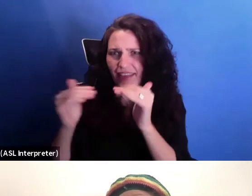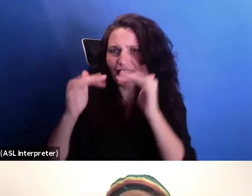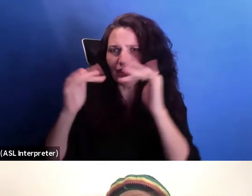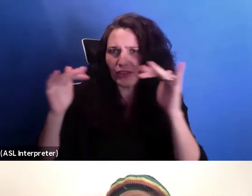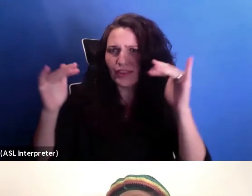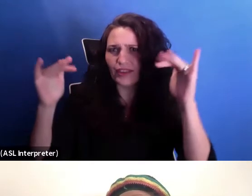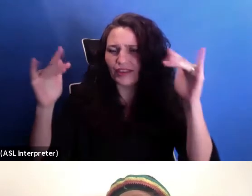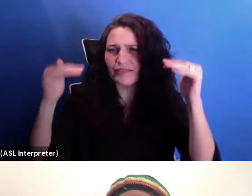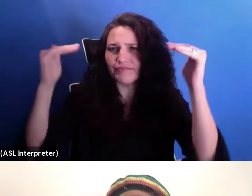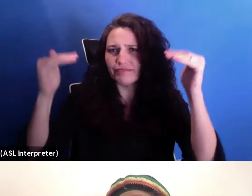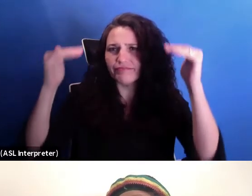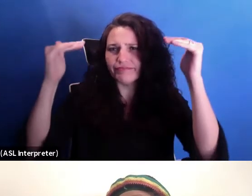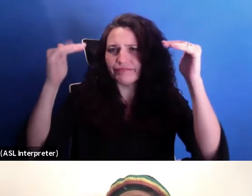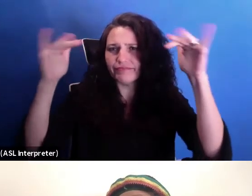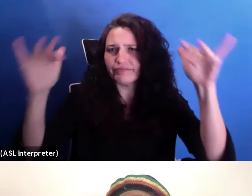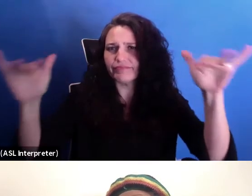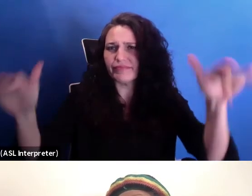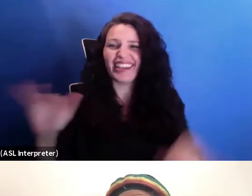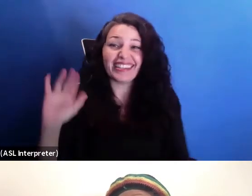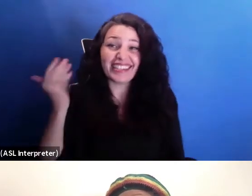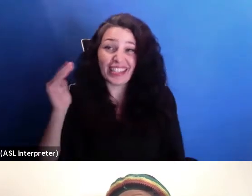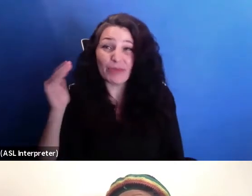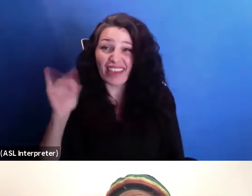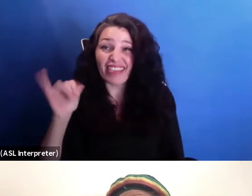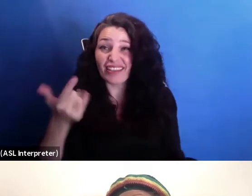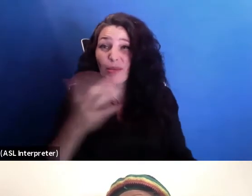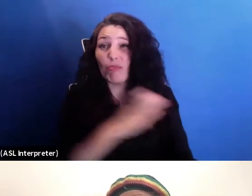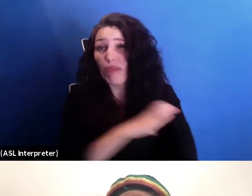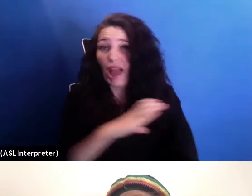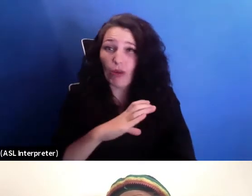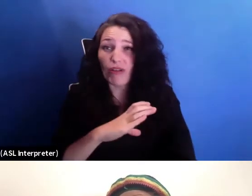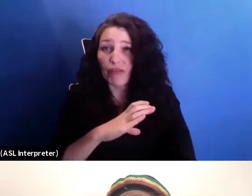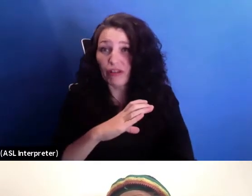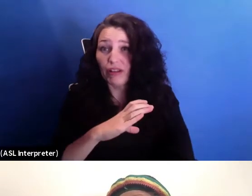And it does seem like that's been a powerful way to introduce people to a history